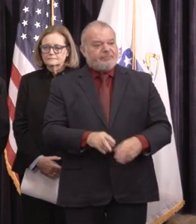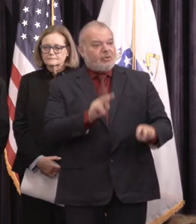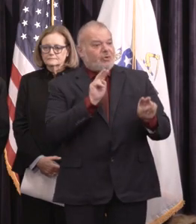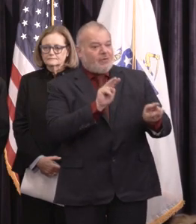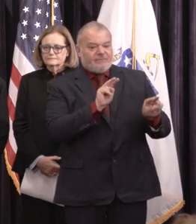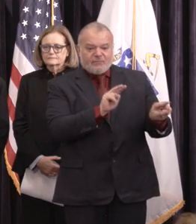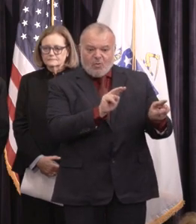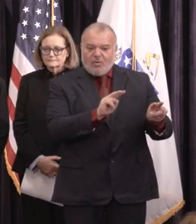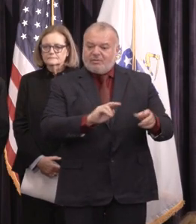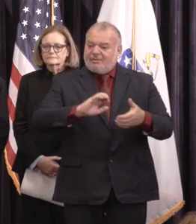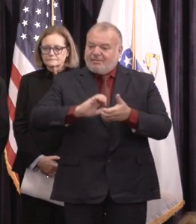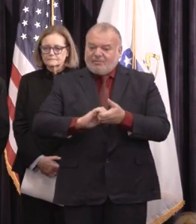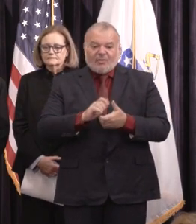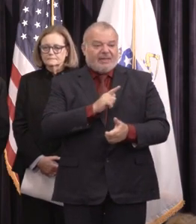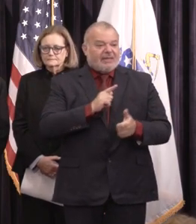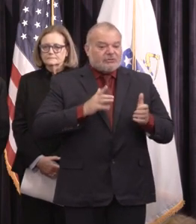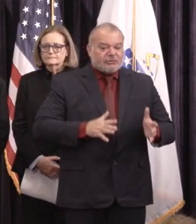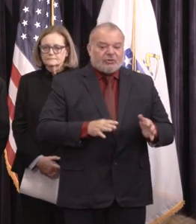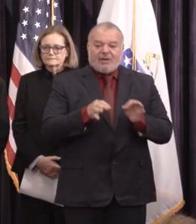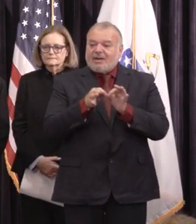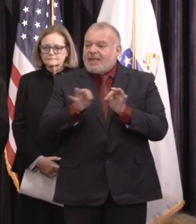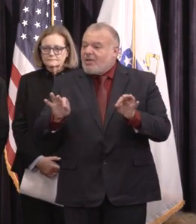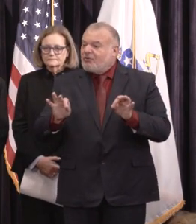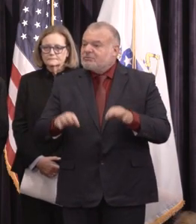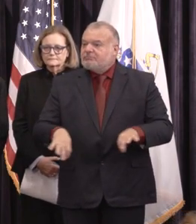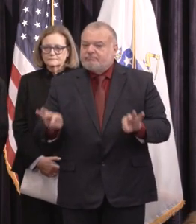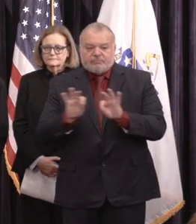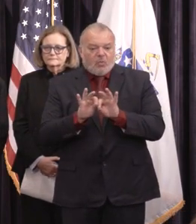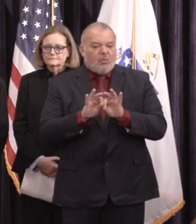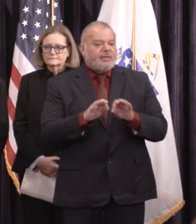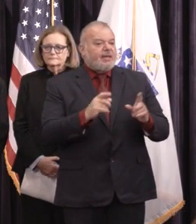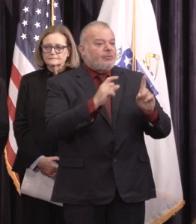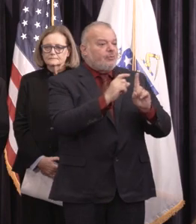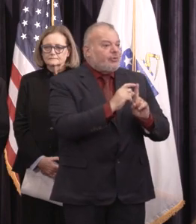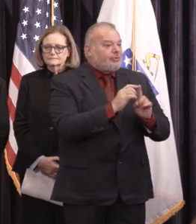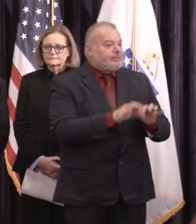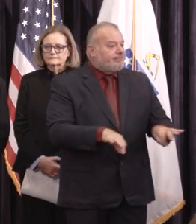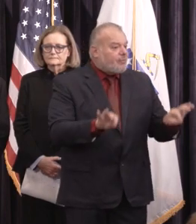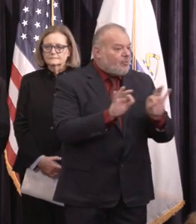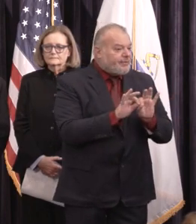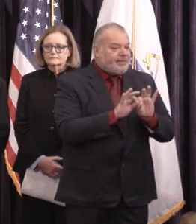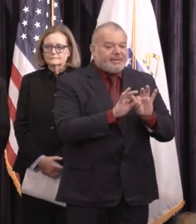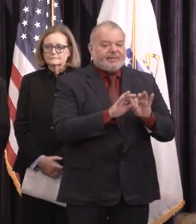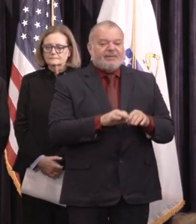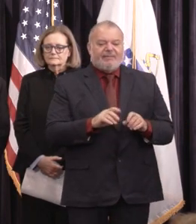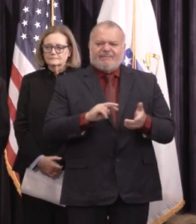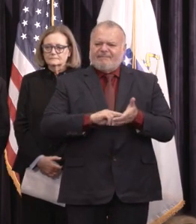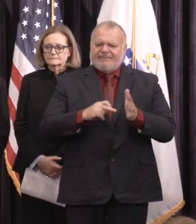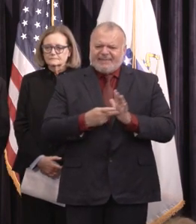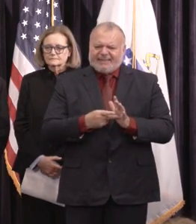Words matter and that's why we're very intentional about this name change. Now the goals of